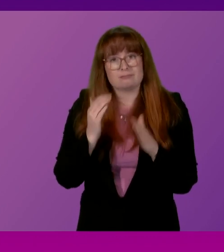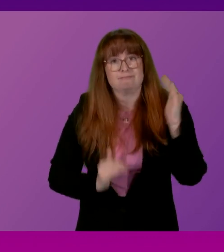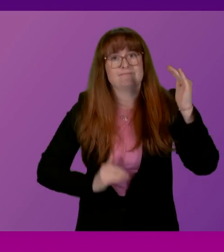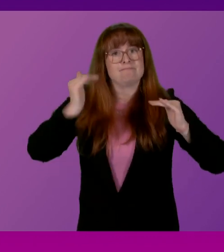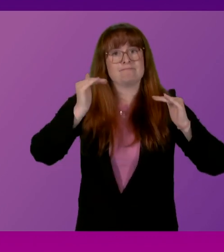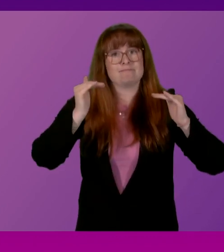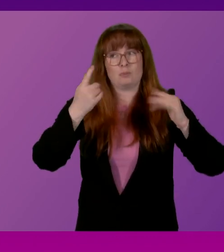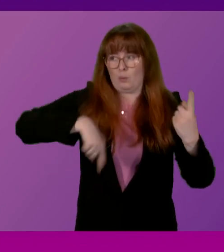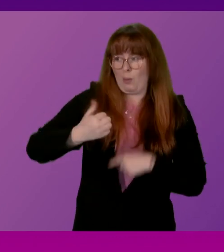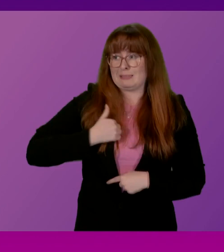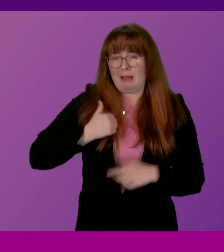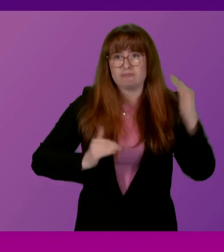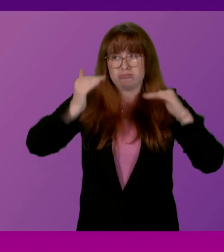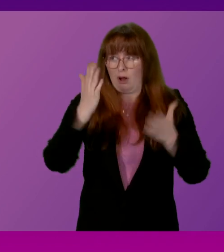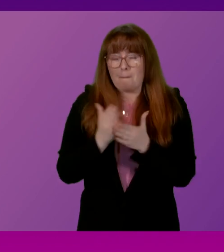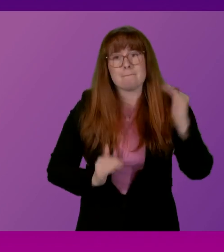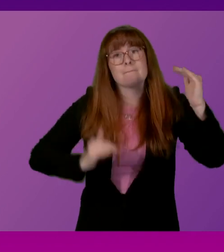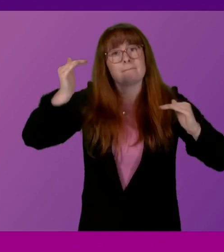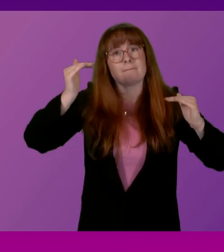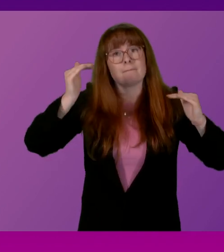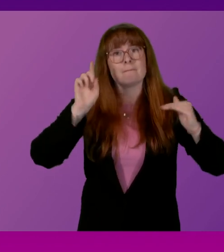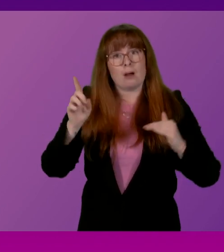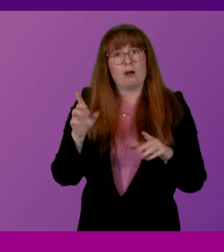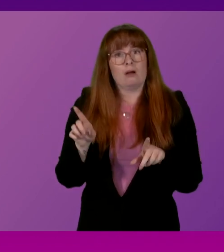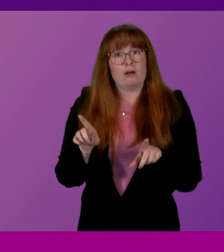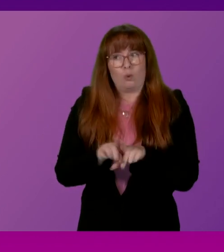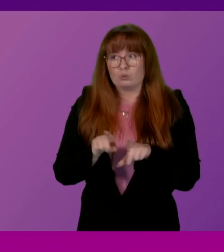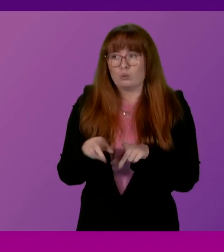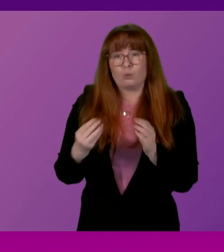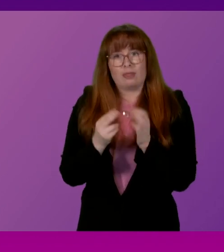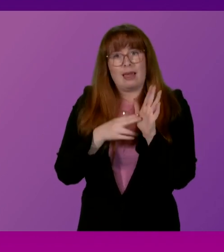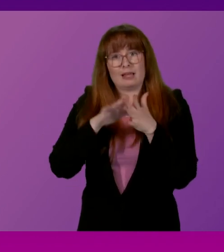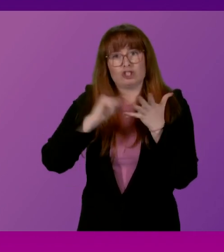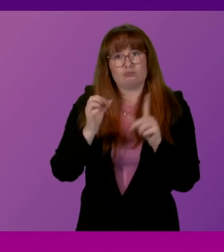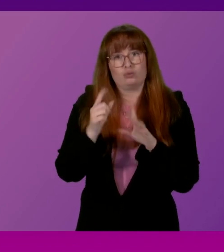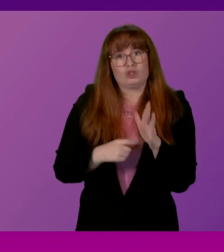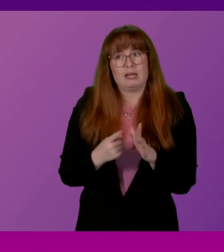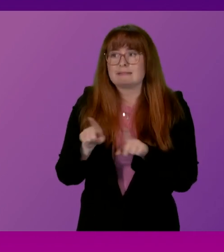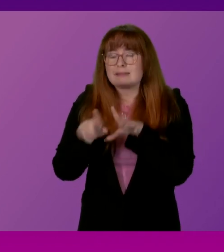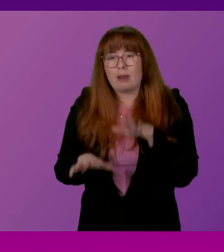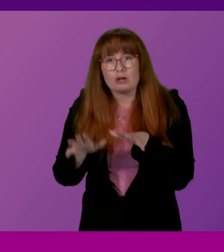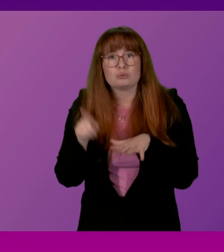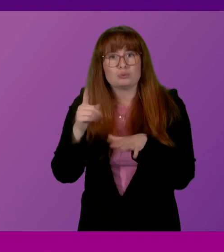all expect for all our capital projects, particularly for NHS projects such as the Anchor centre